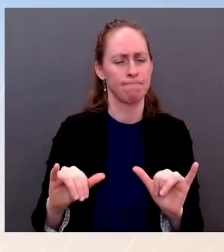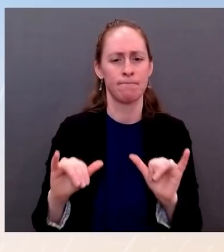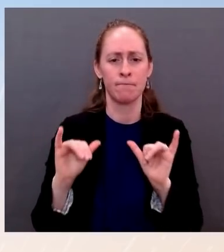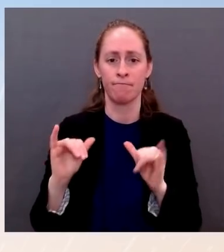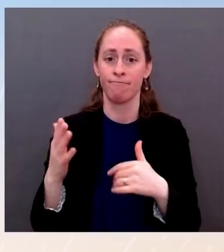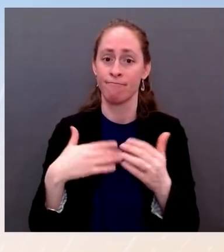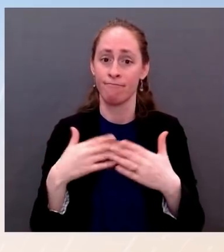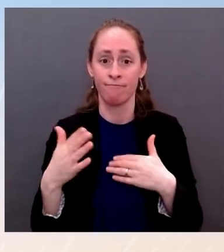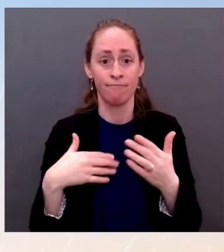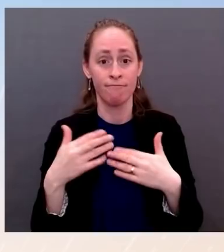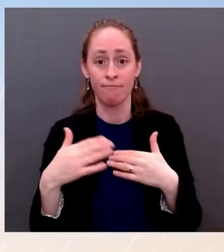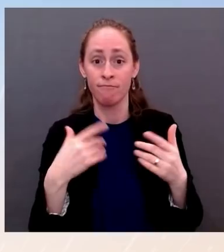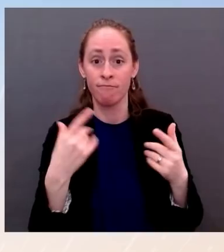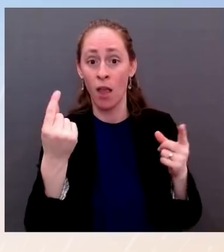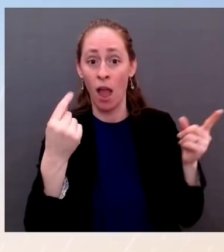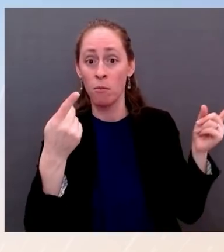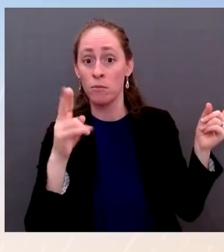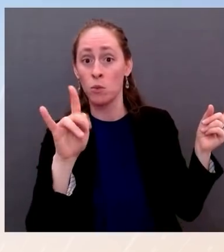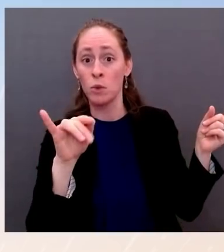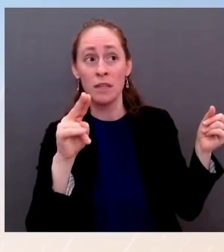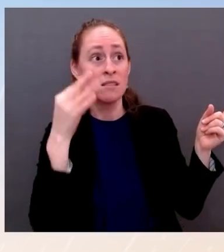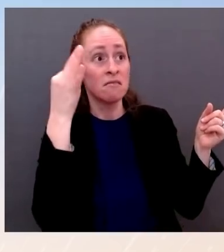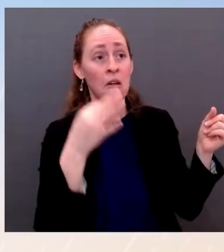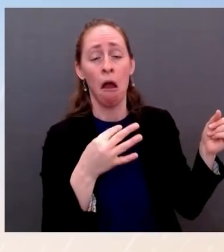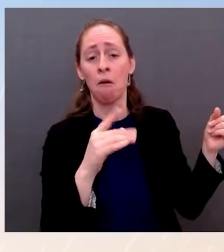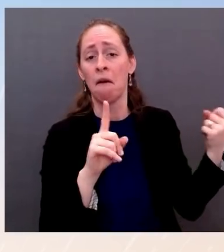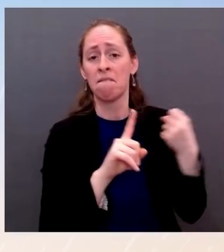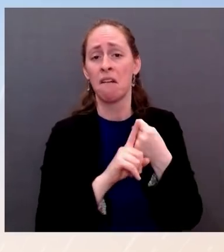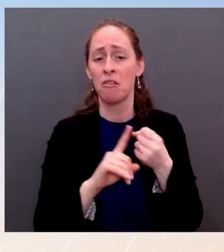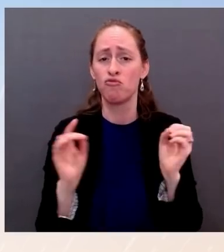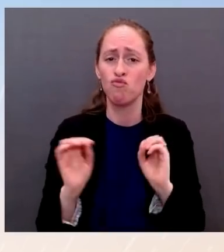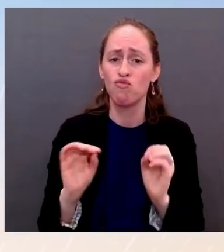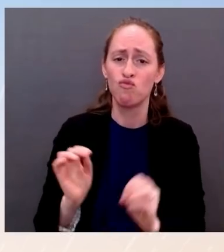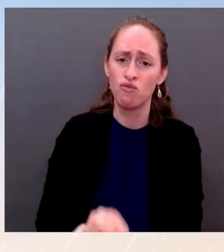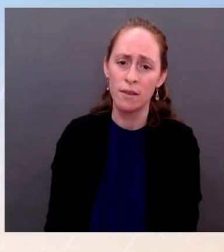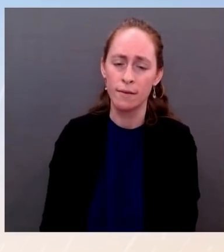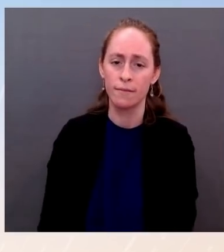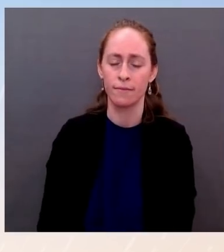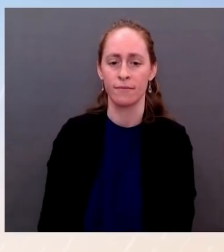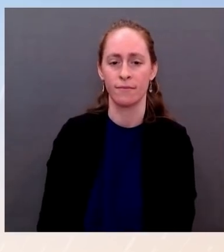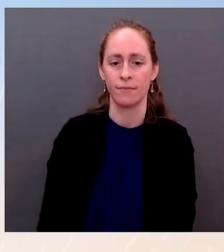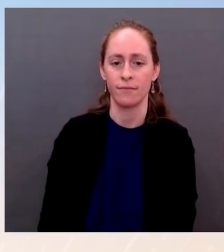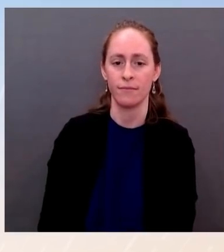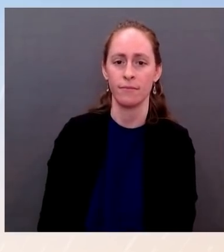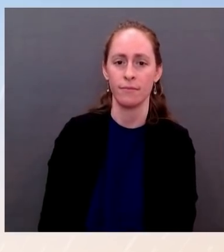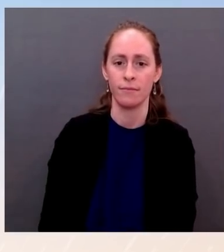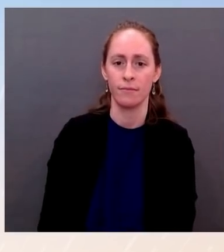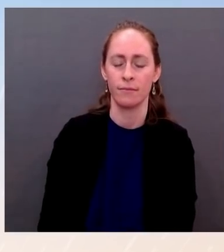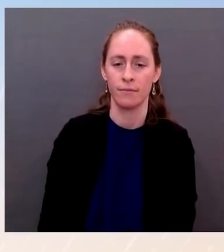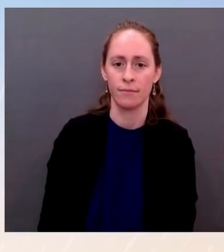the President said he rejected the findings of the after-action report about the State Department and the military response to Afghanistan.